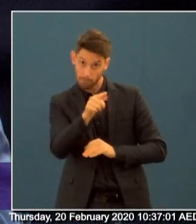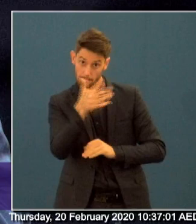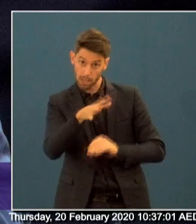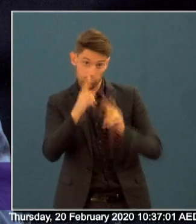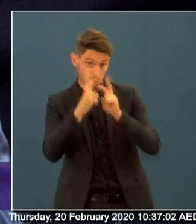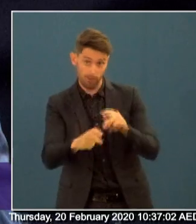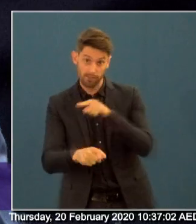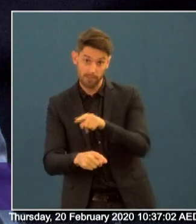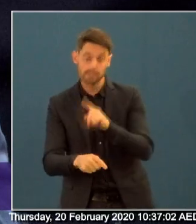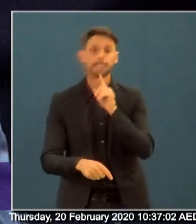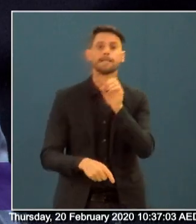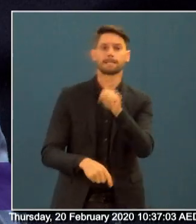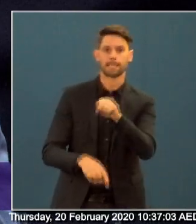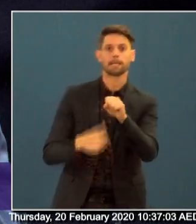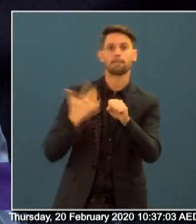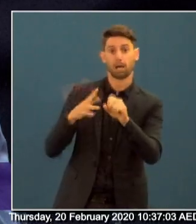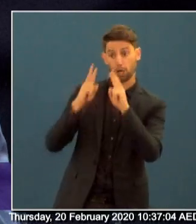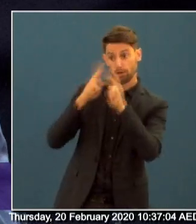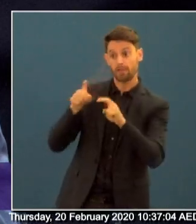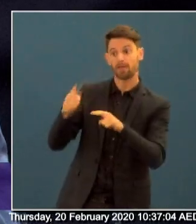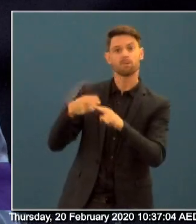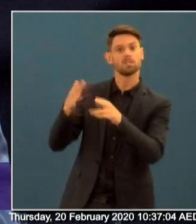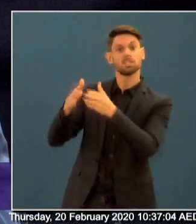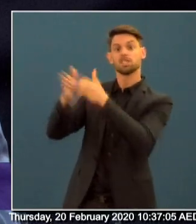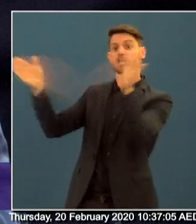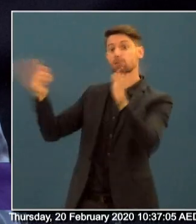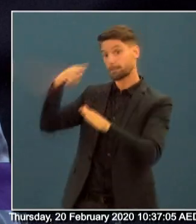Both in the general population and in people with intellectual and developmental disabilities.